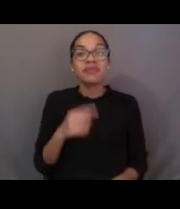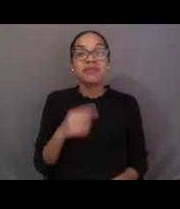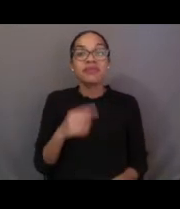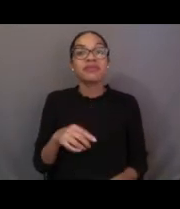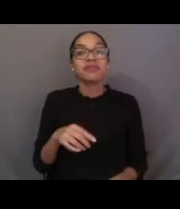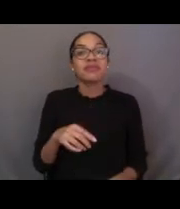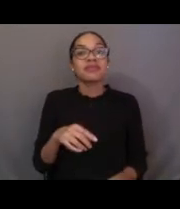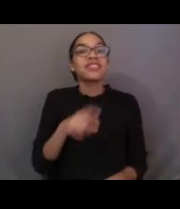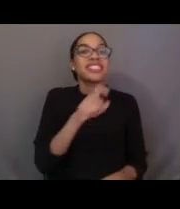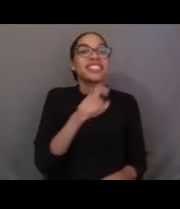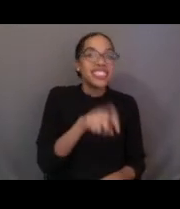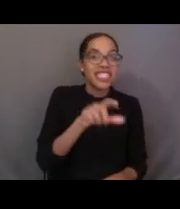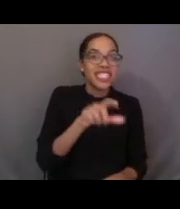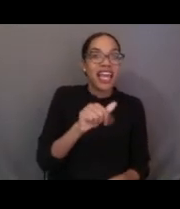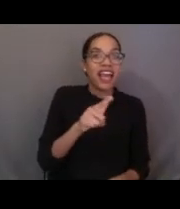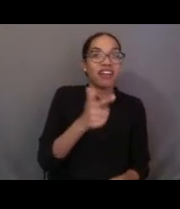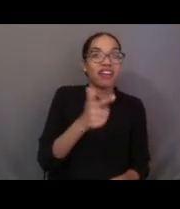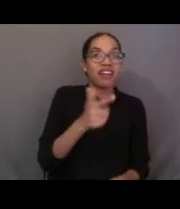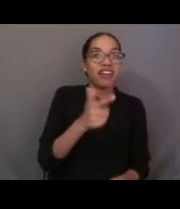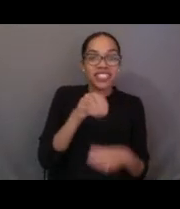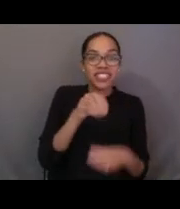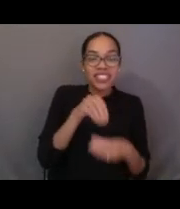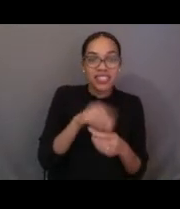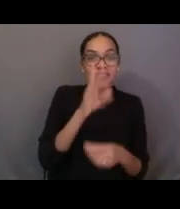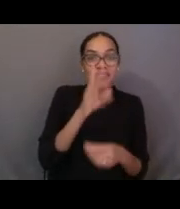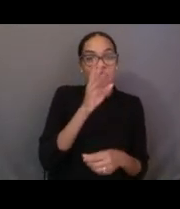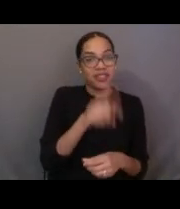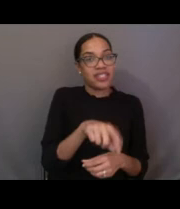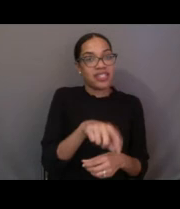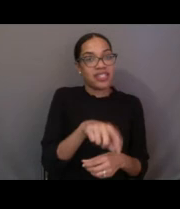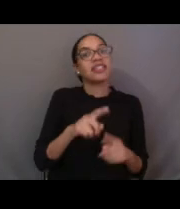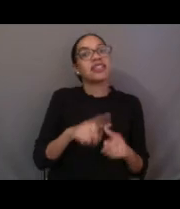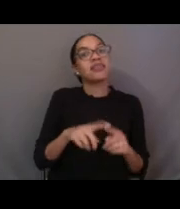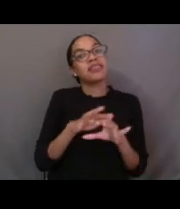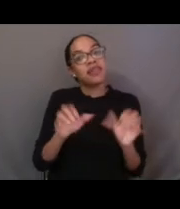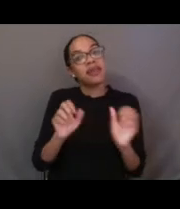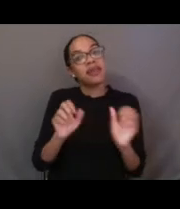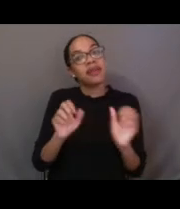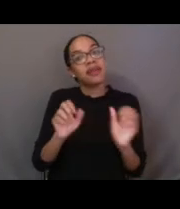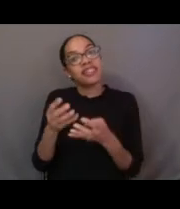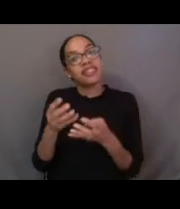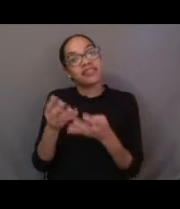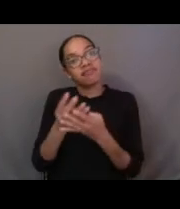but they can also clean algae out of the water quite a lot, just by feeding at their normal rates.